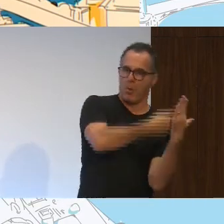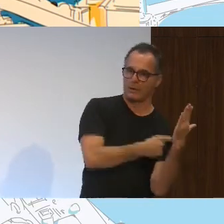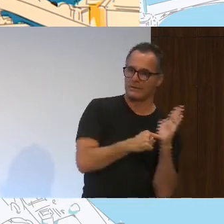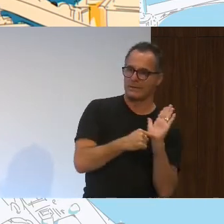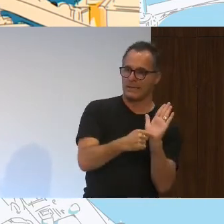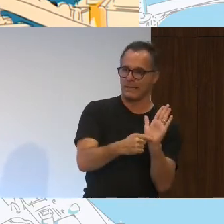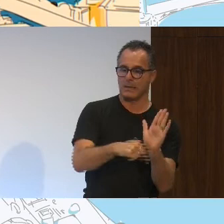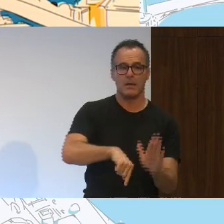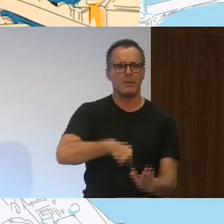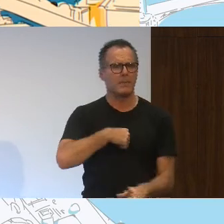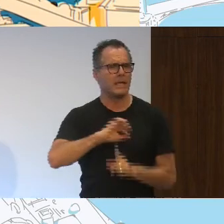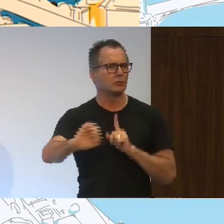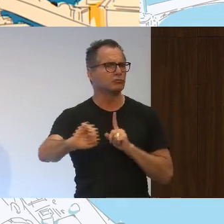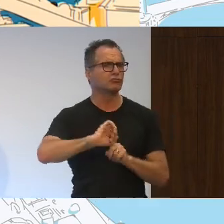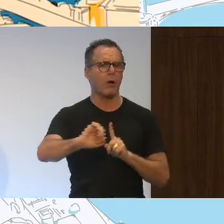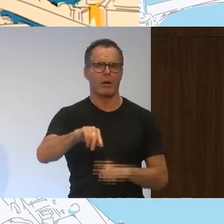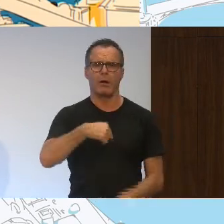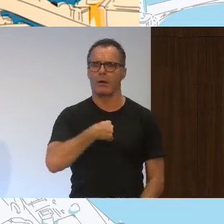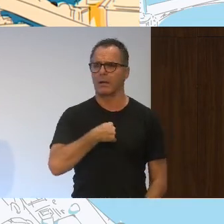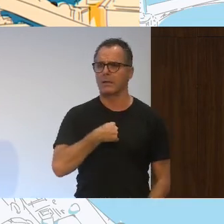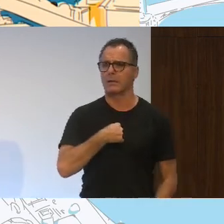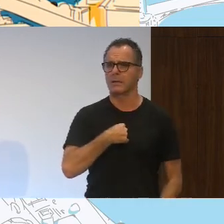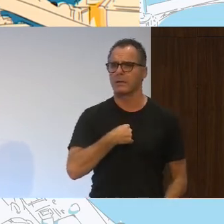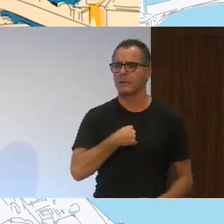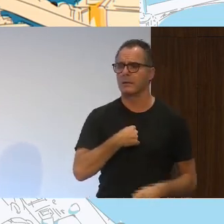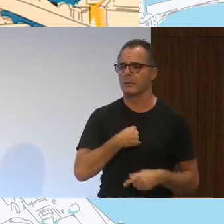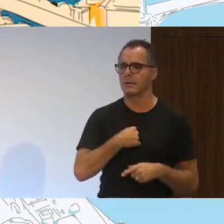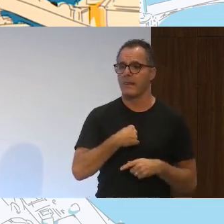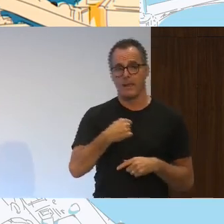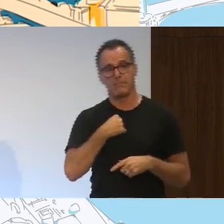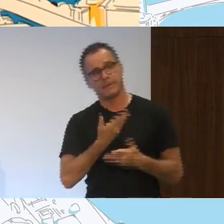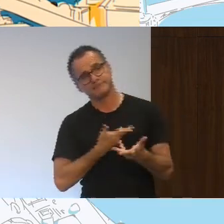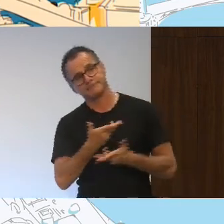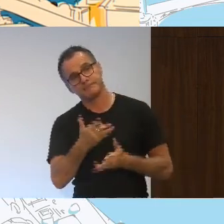I was struck, I was something that politicians I was waiting to go